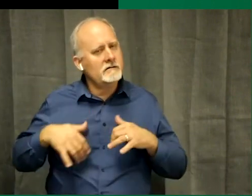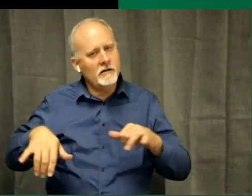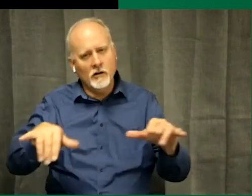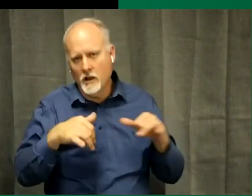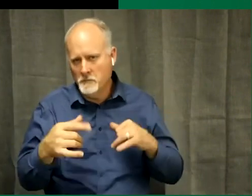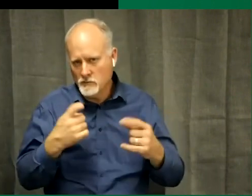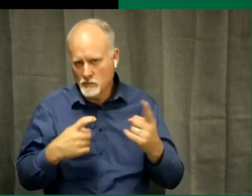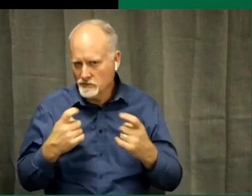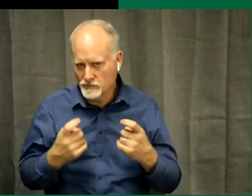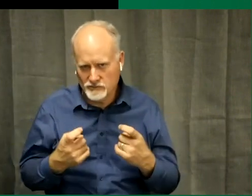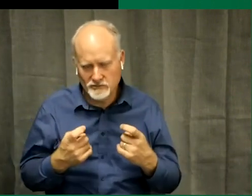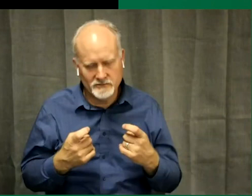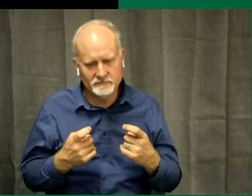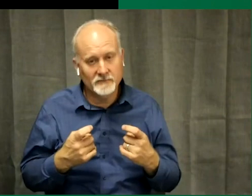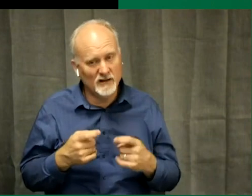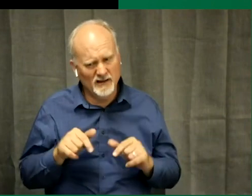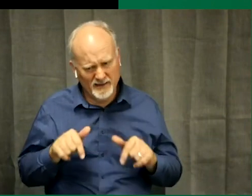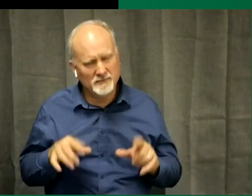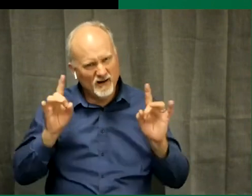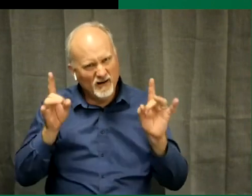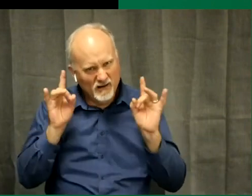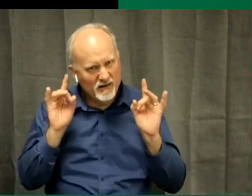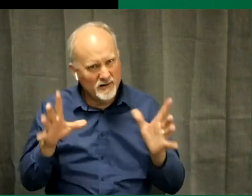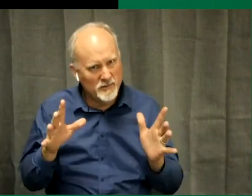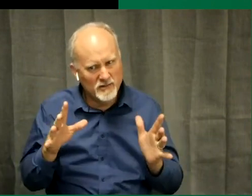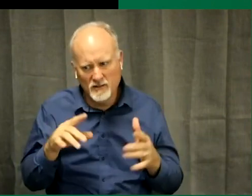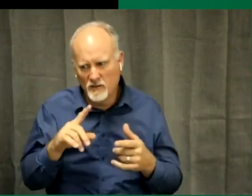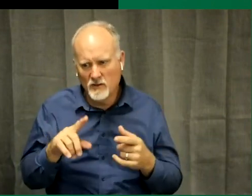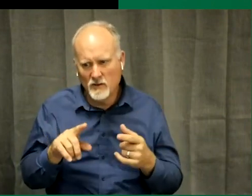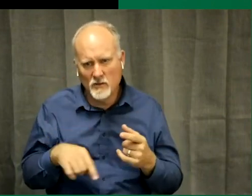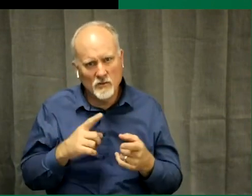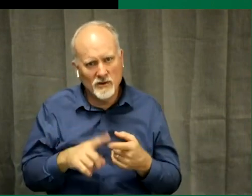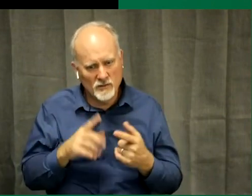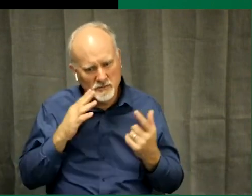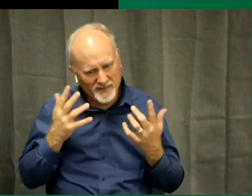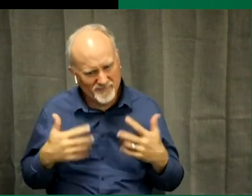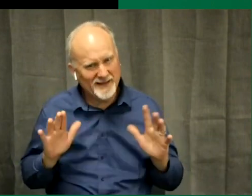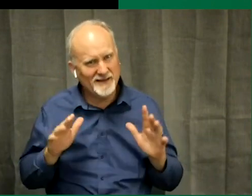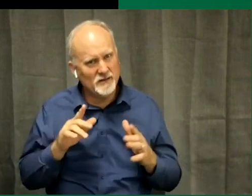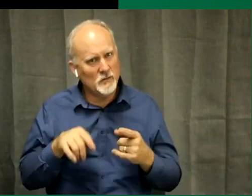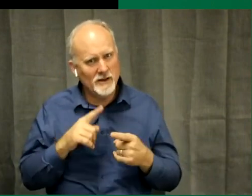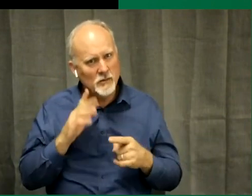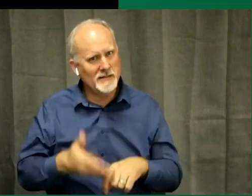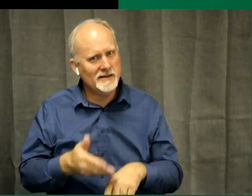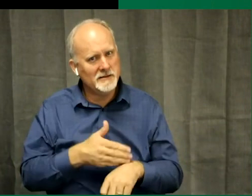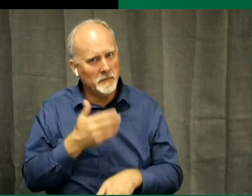is this has been horrible when is it going to get better and when is this going to be over so